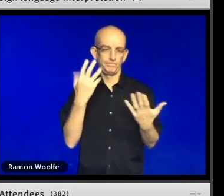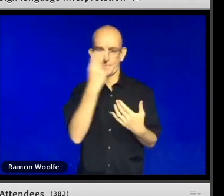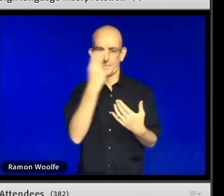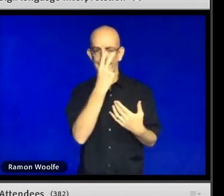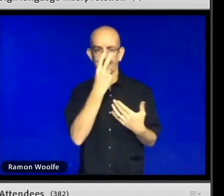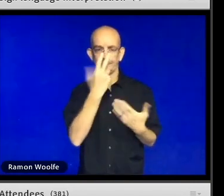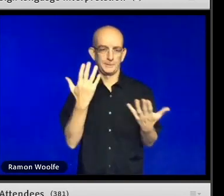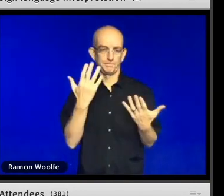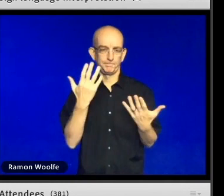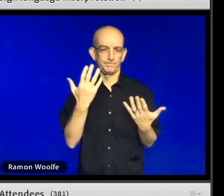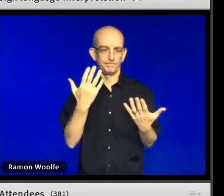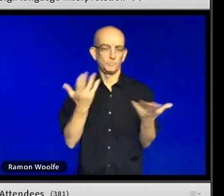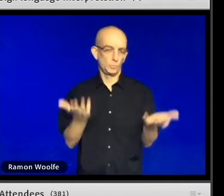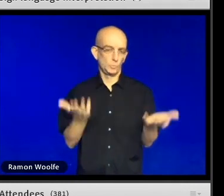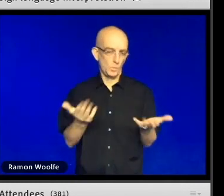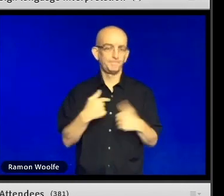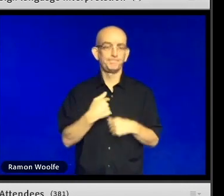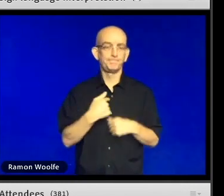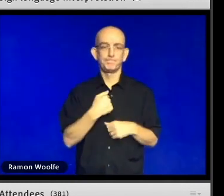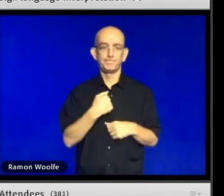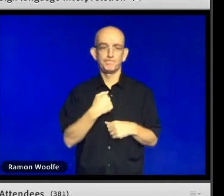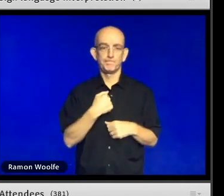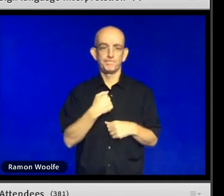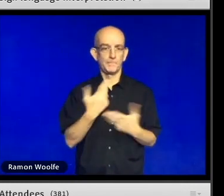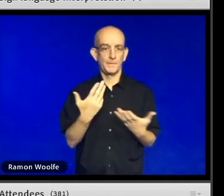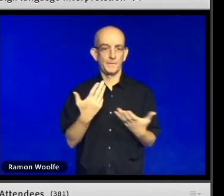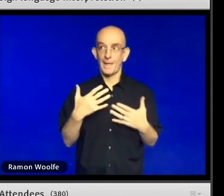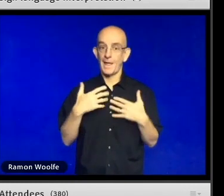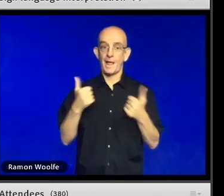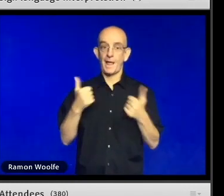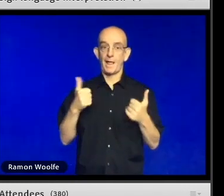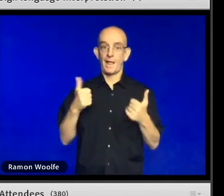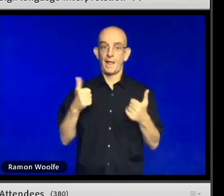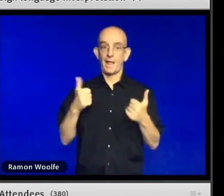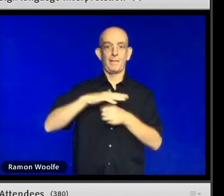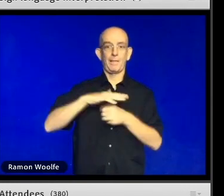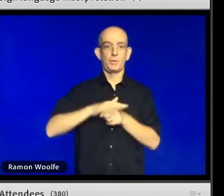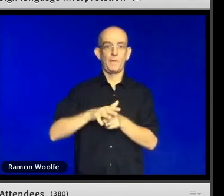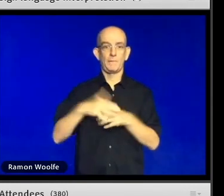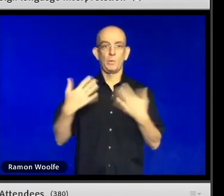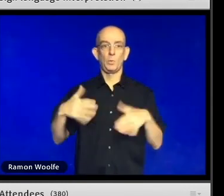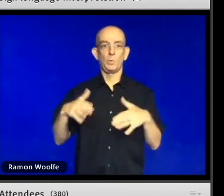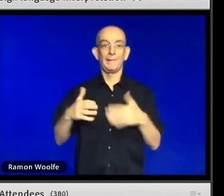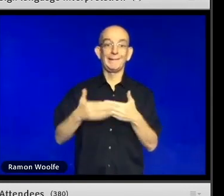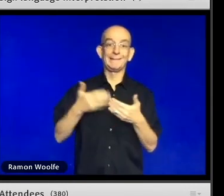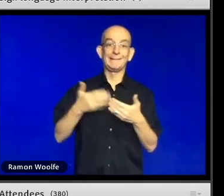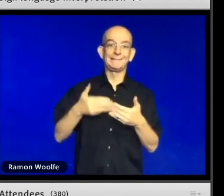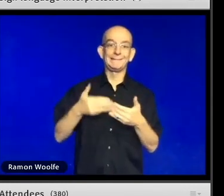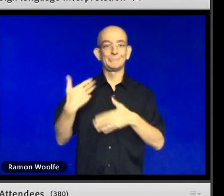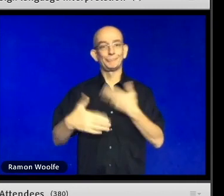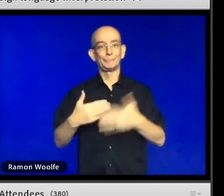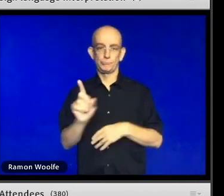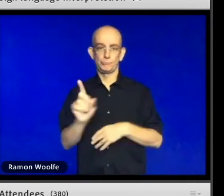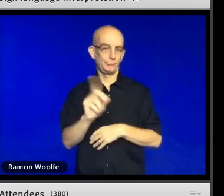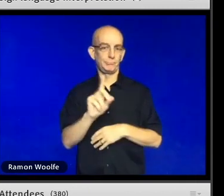with a disability, I think it's as for visual, of course, you have to go out.